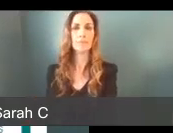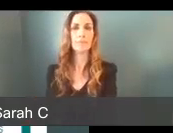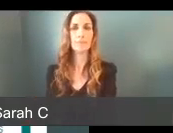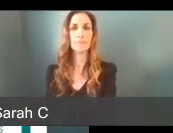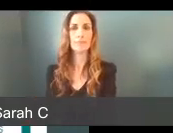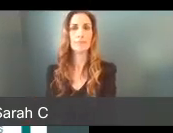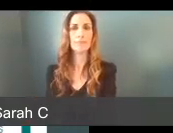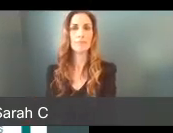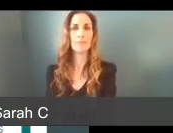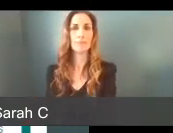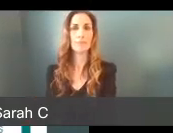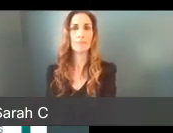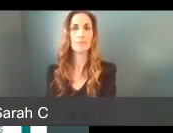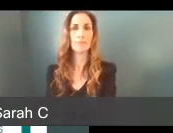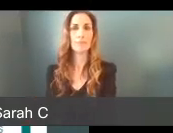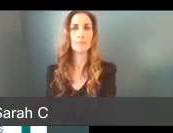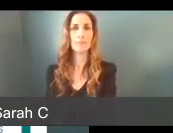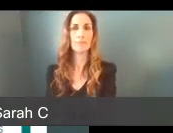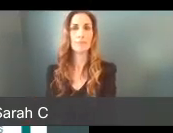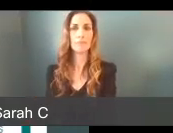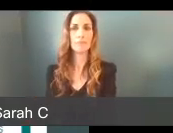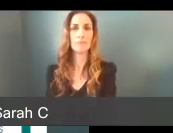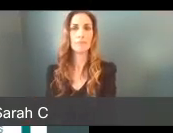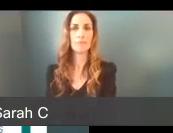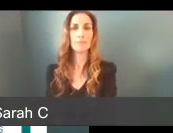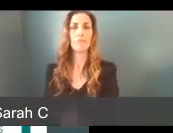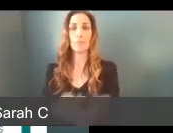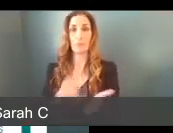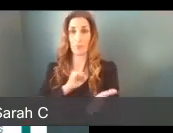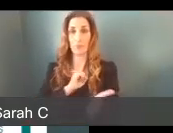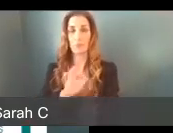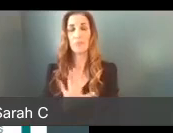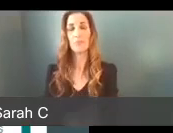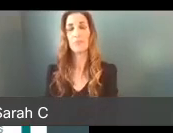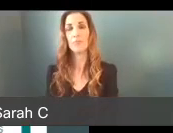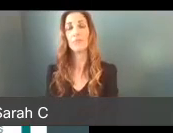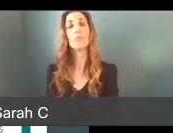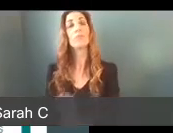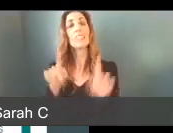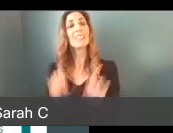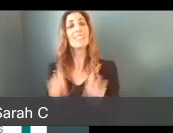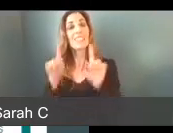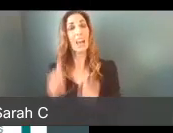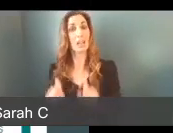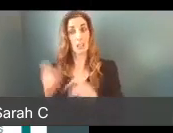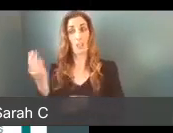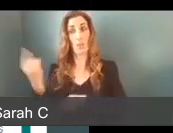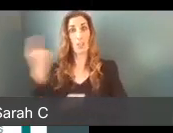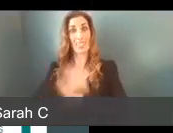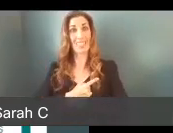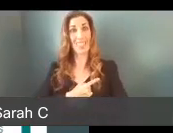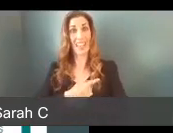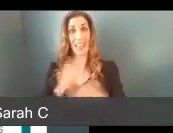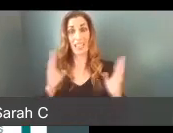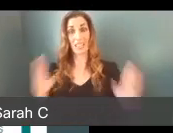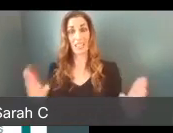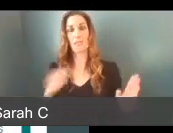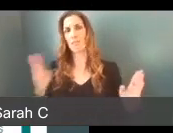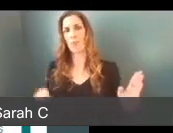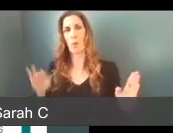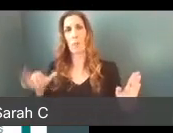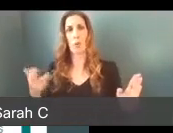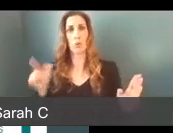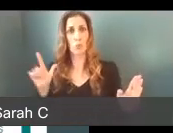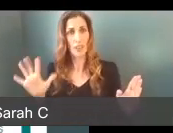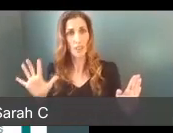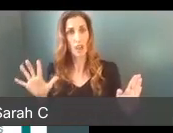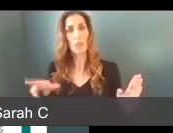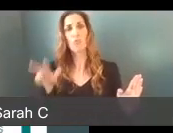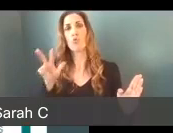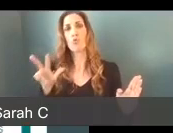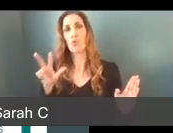Excuse me. In terms of testing, for the 14-day period ending March the 25th, 39,115